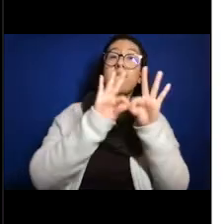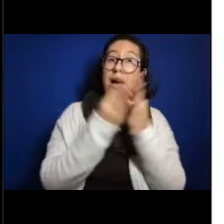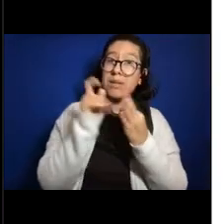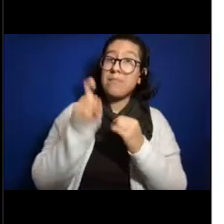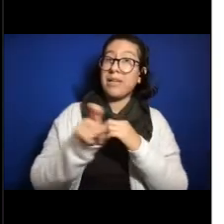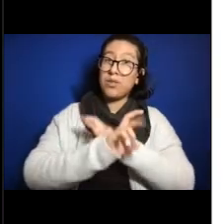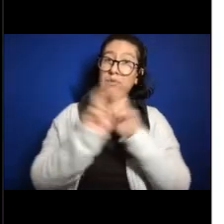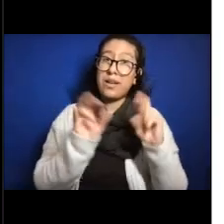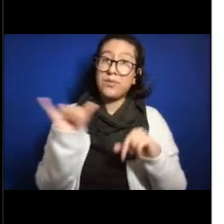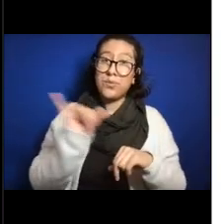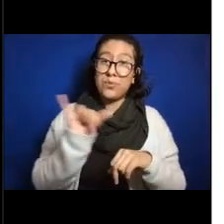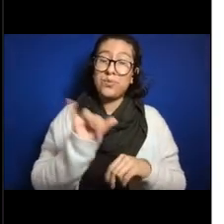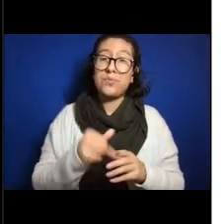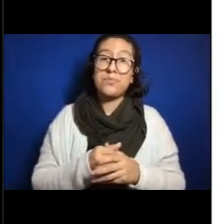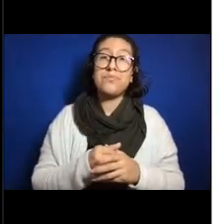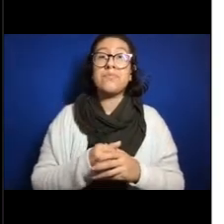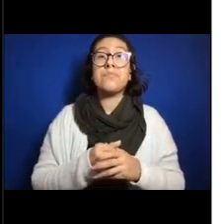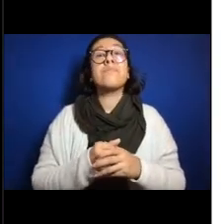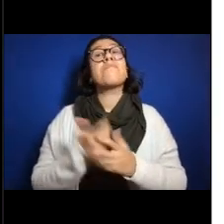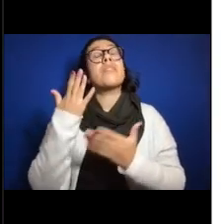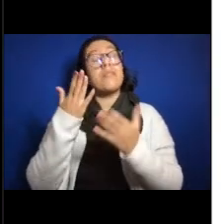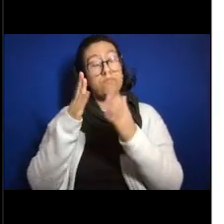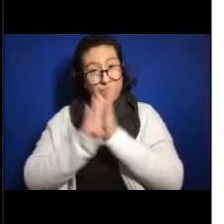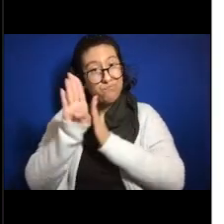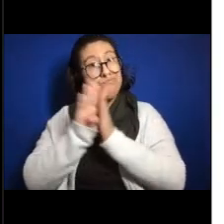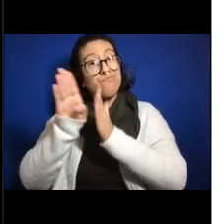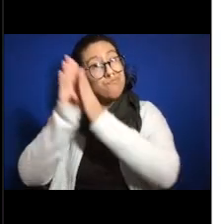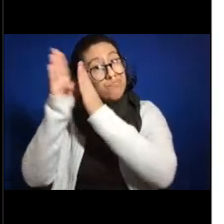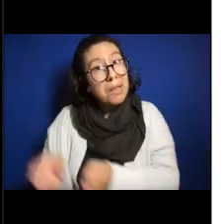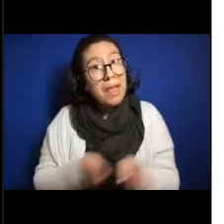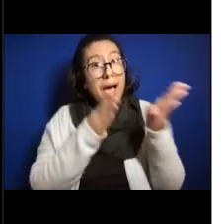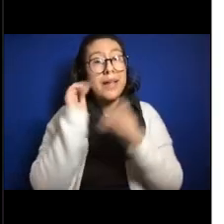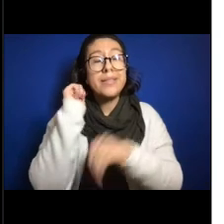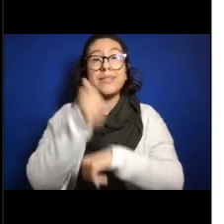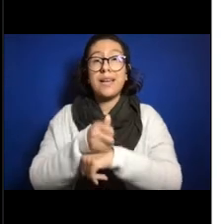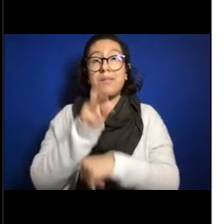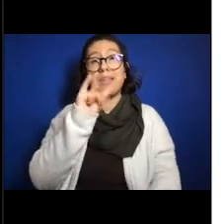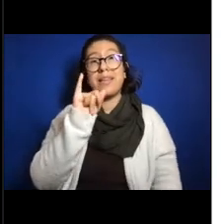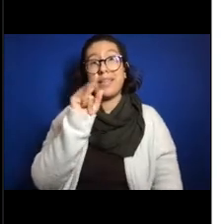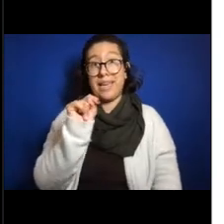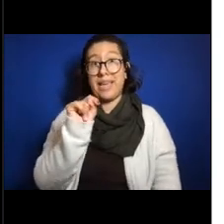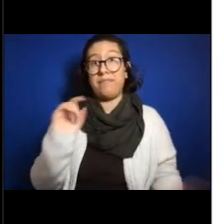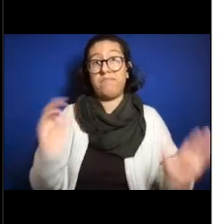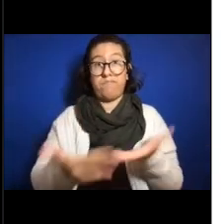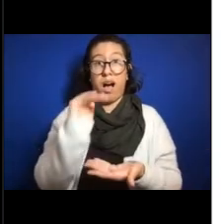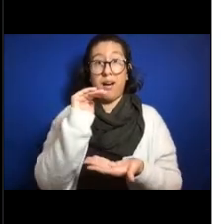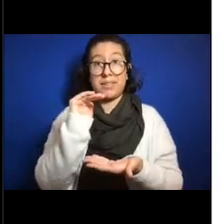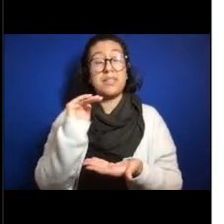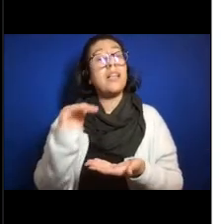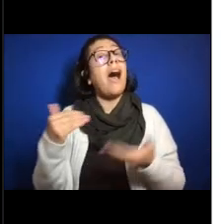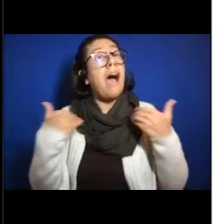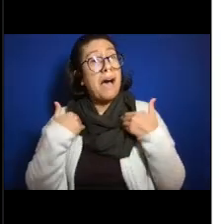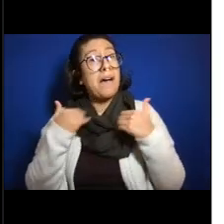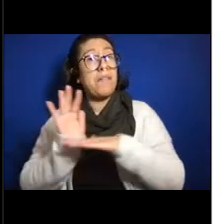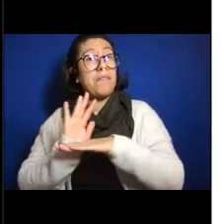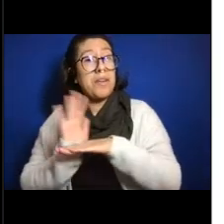So to build, make a plan and build a kid. And I have a little video I can share but Grace also suggested